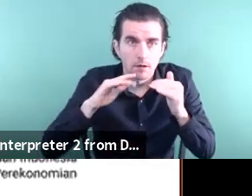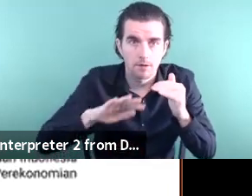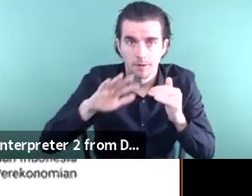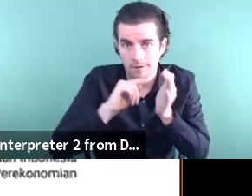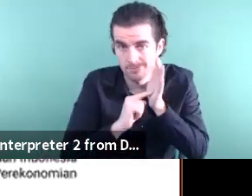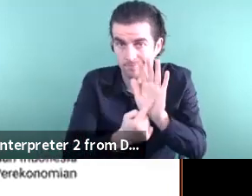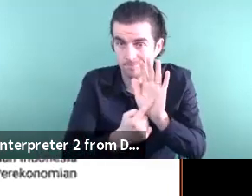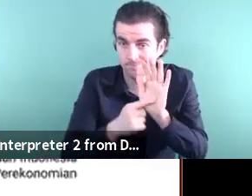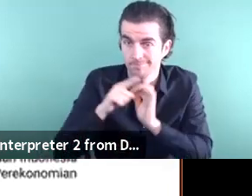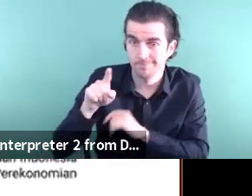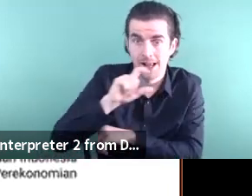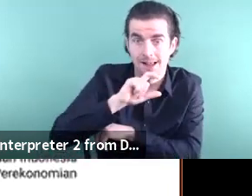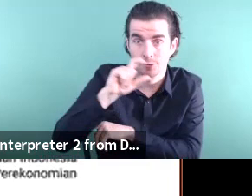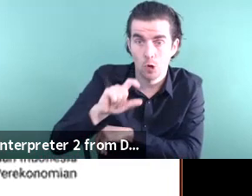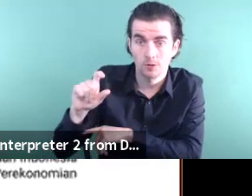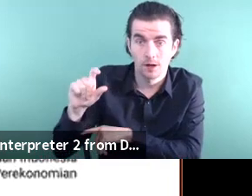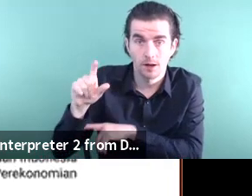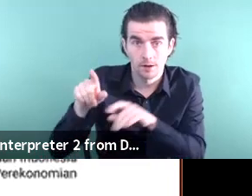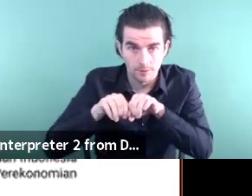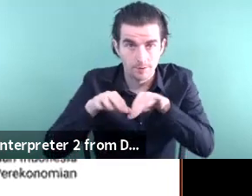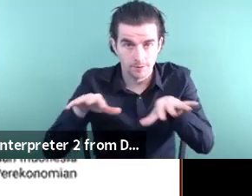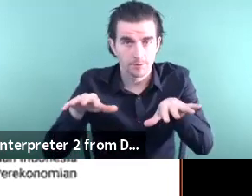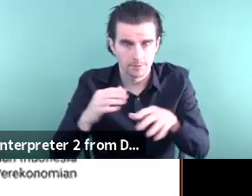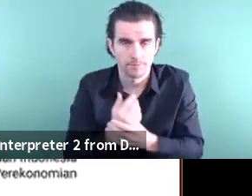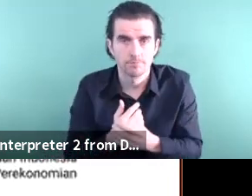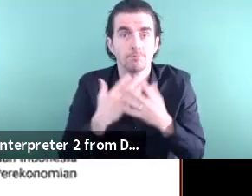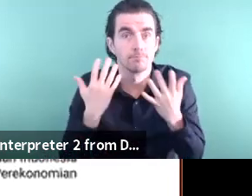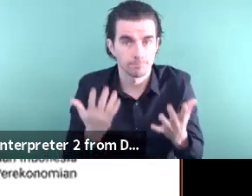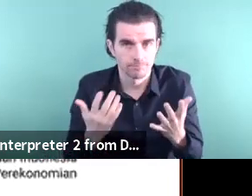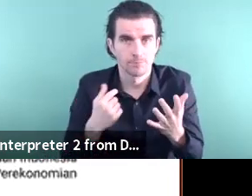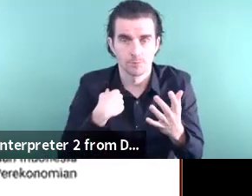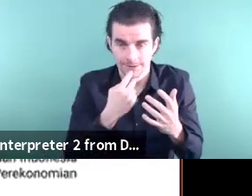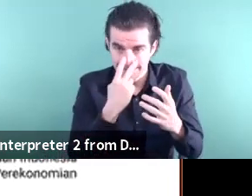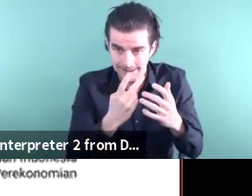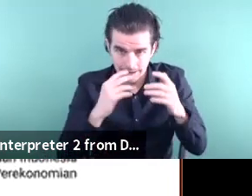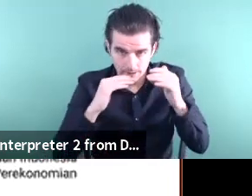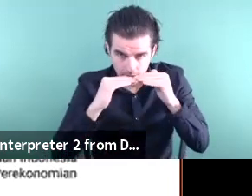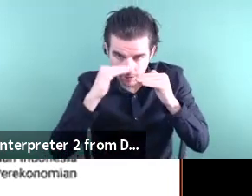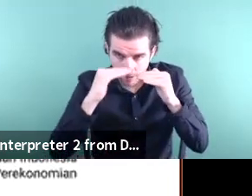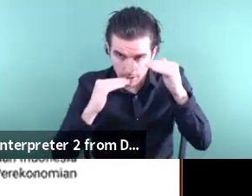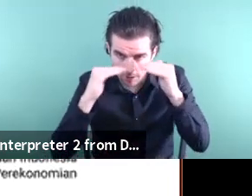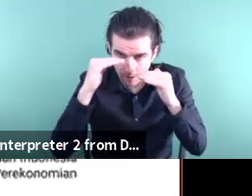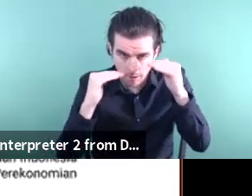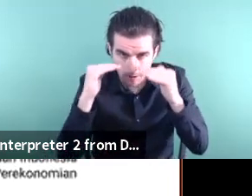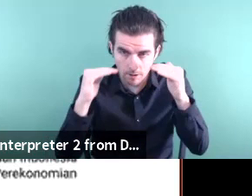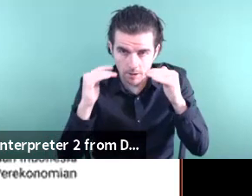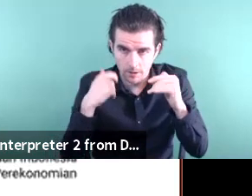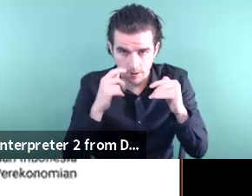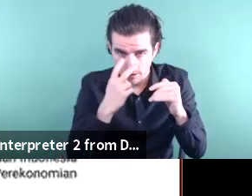poverty rate compared to households with members with disability. I'm just going to focus on